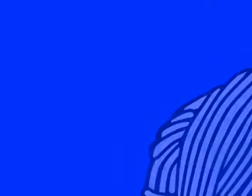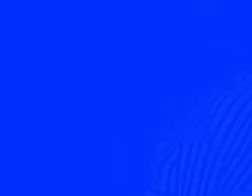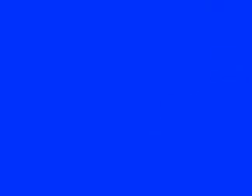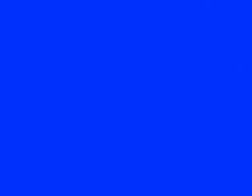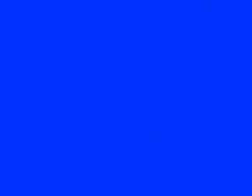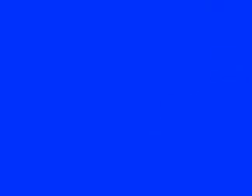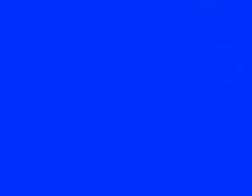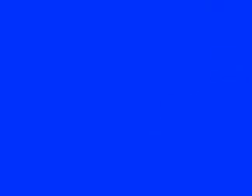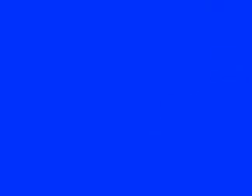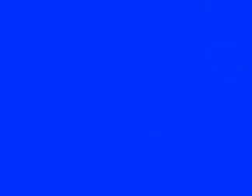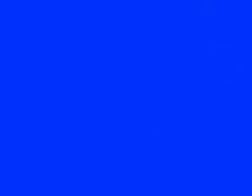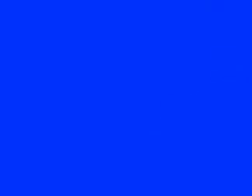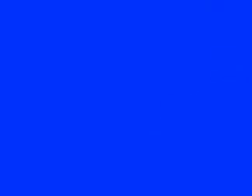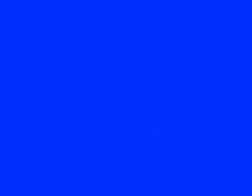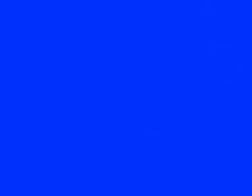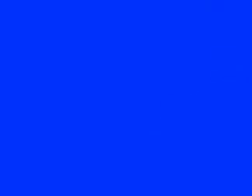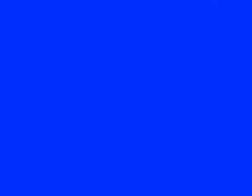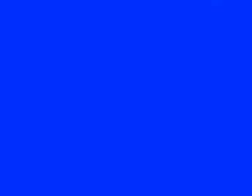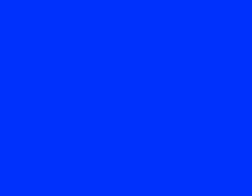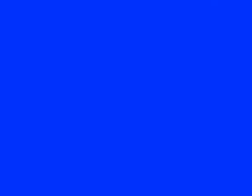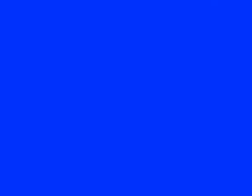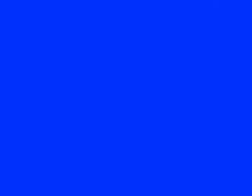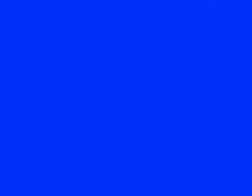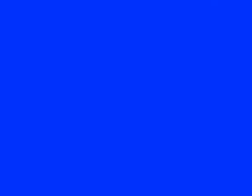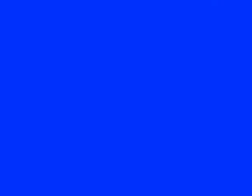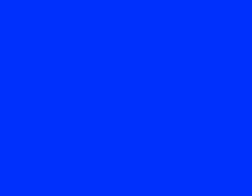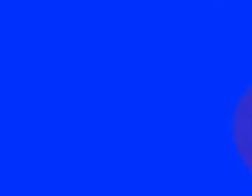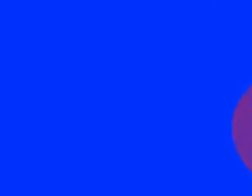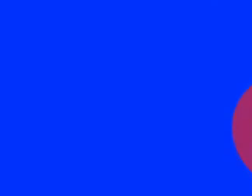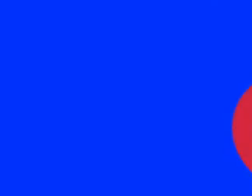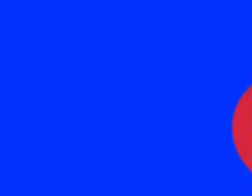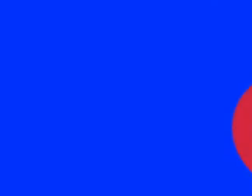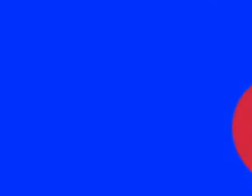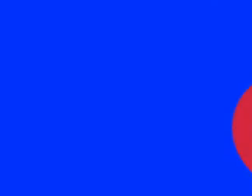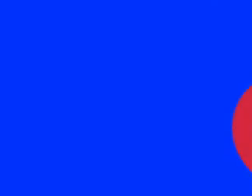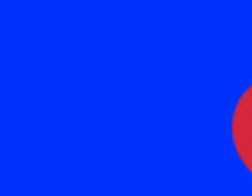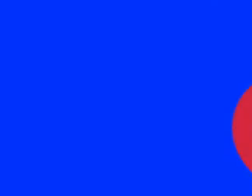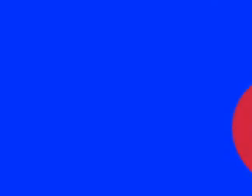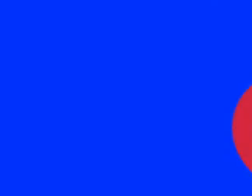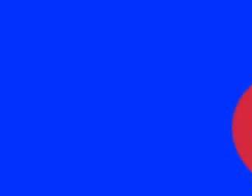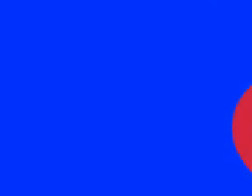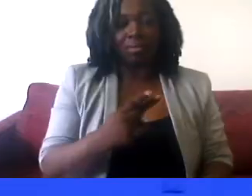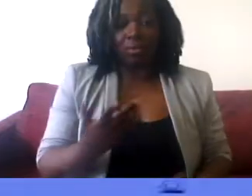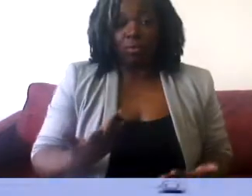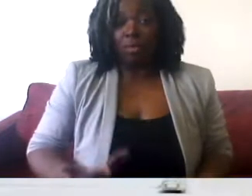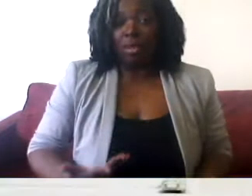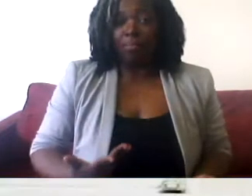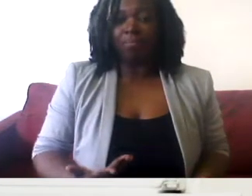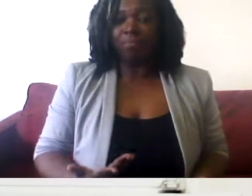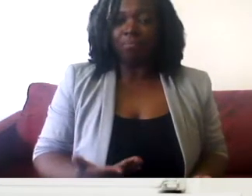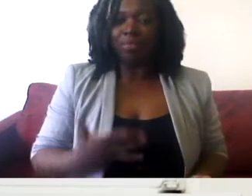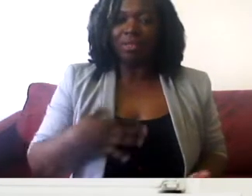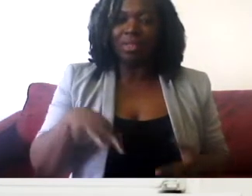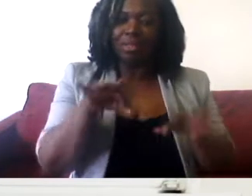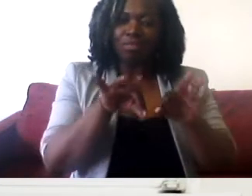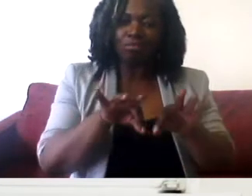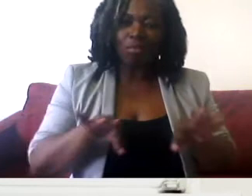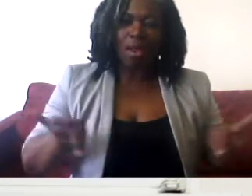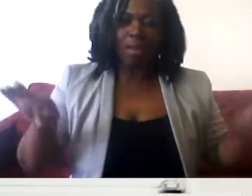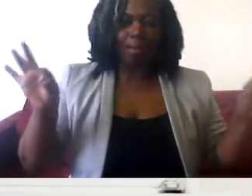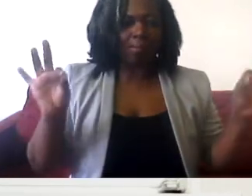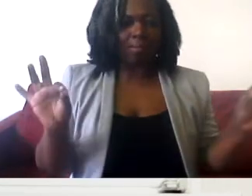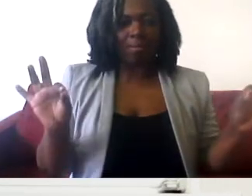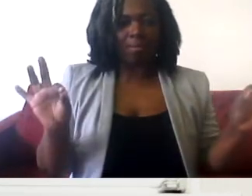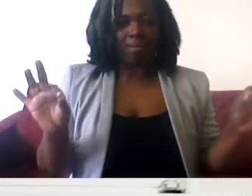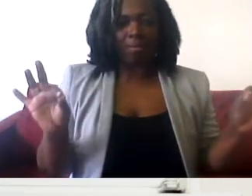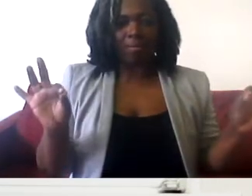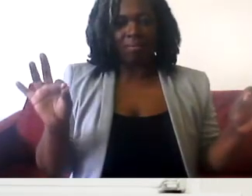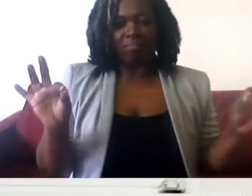shoelaces thread scissors For today's